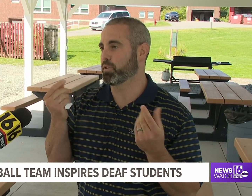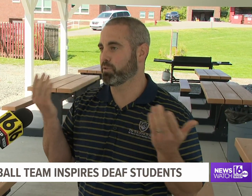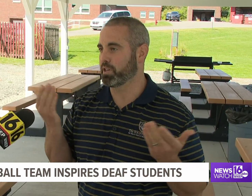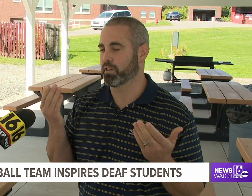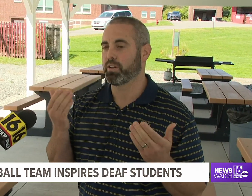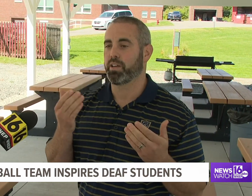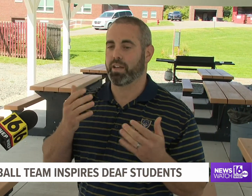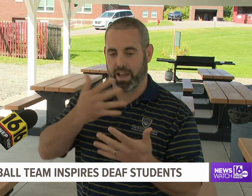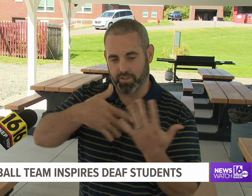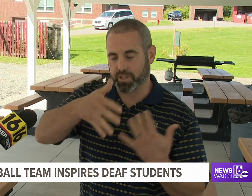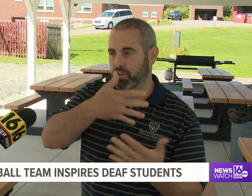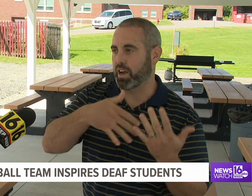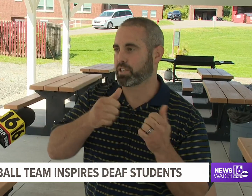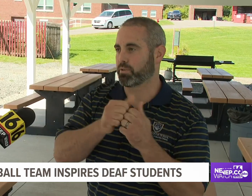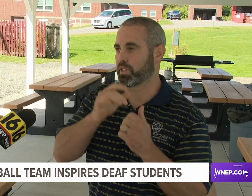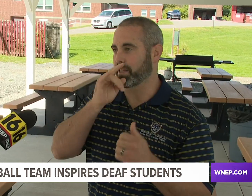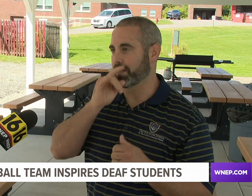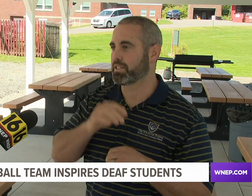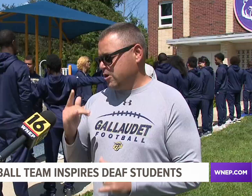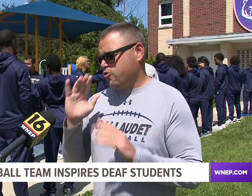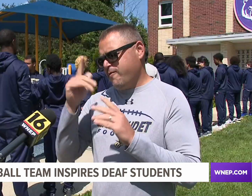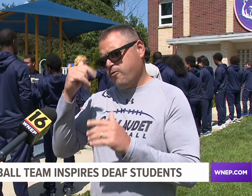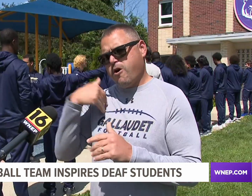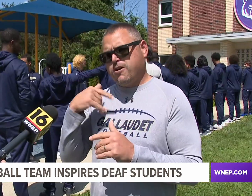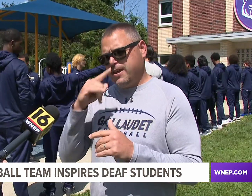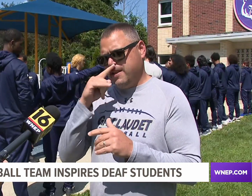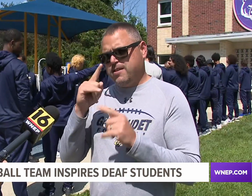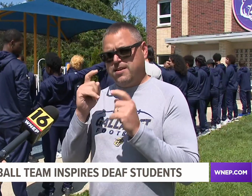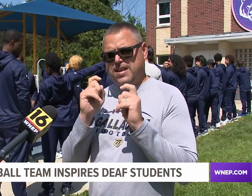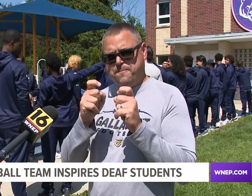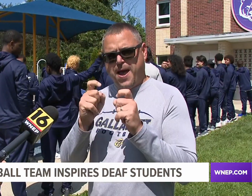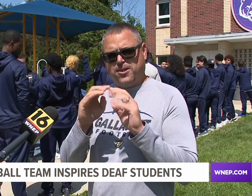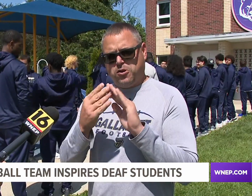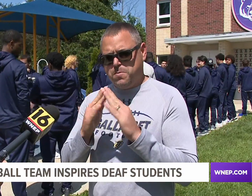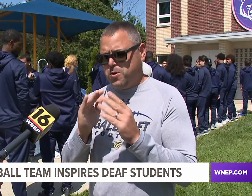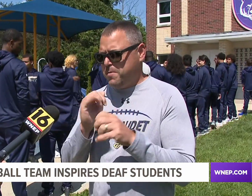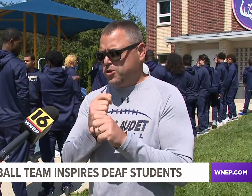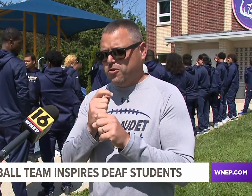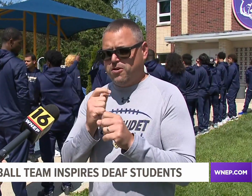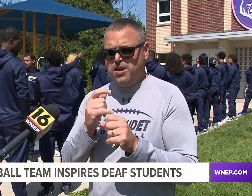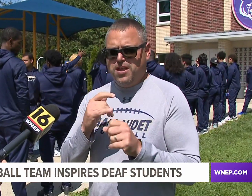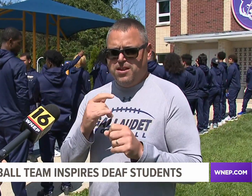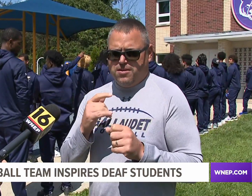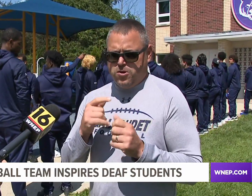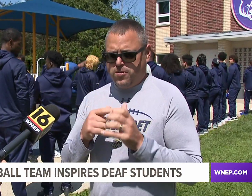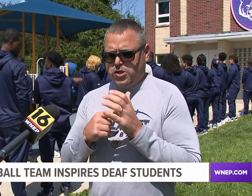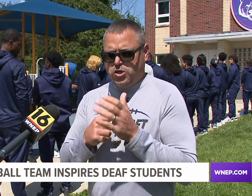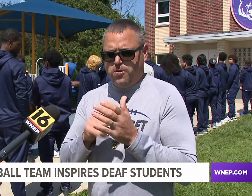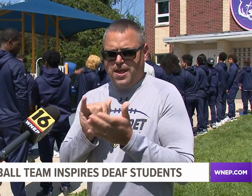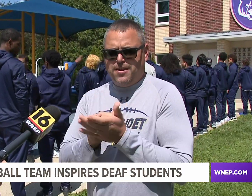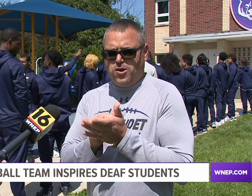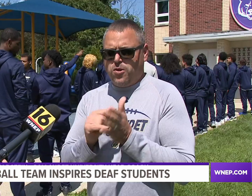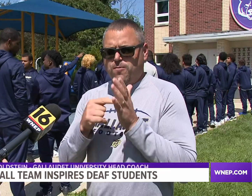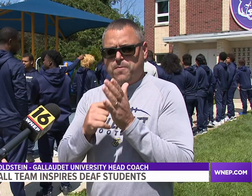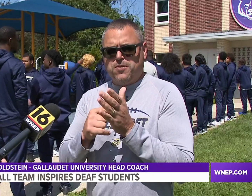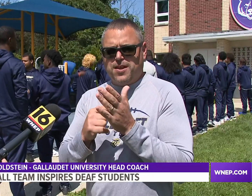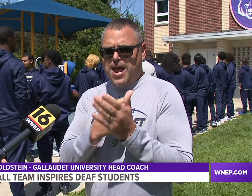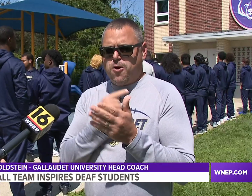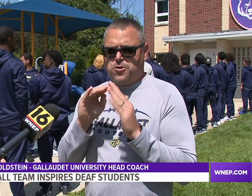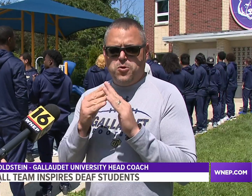those interactions with the kid. It's great for our kids to get k to community, make sure you know they show that you know they represent our